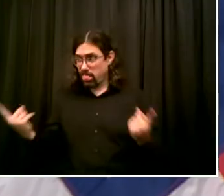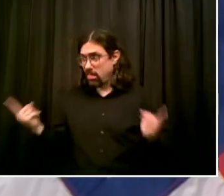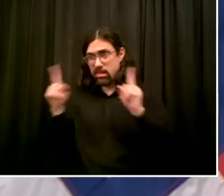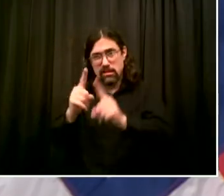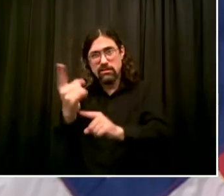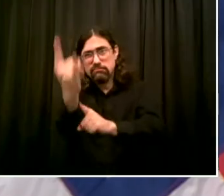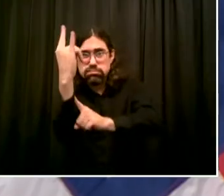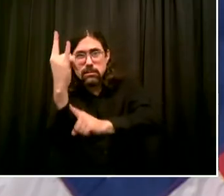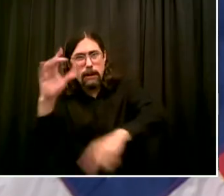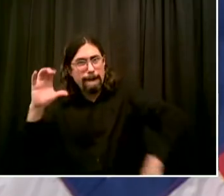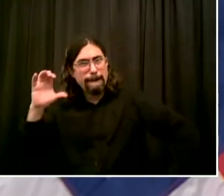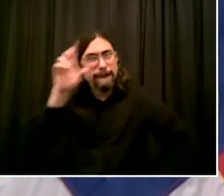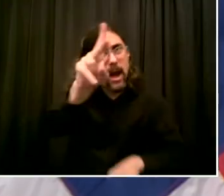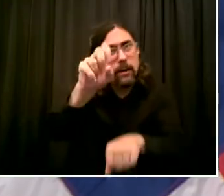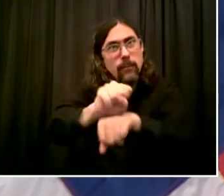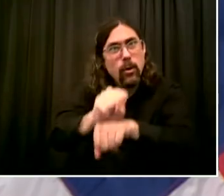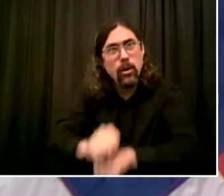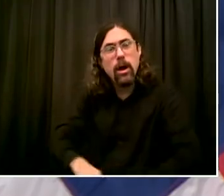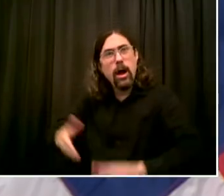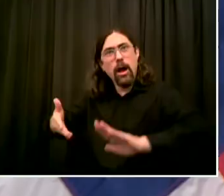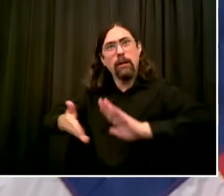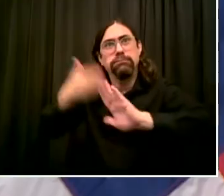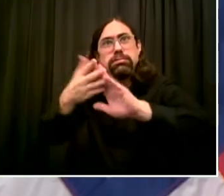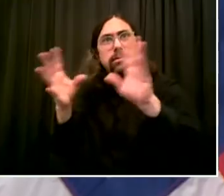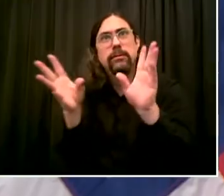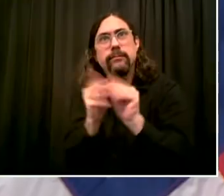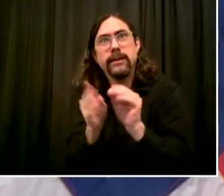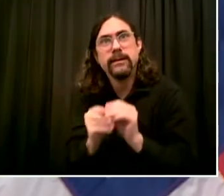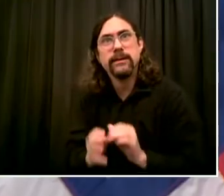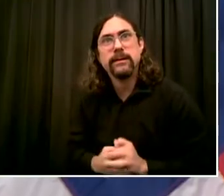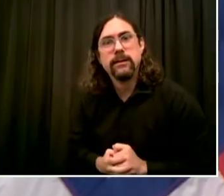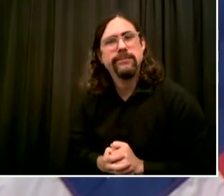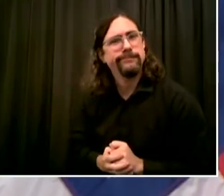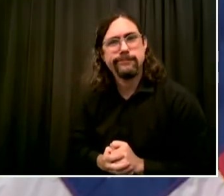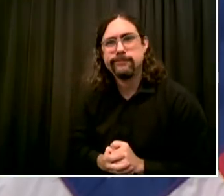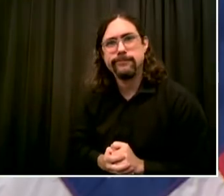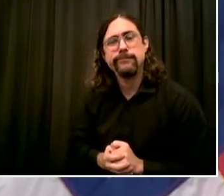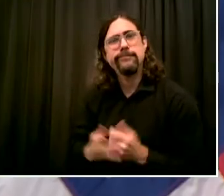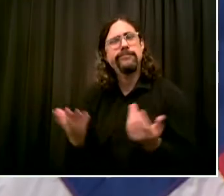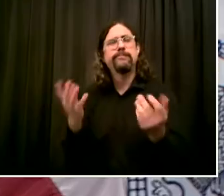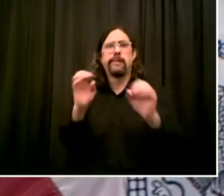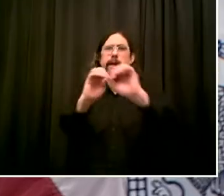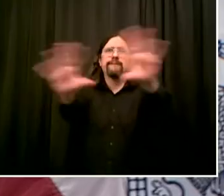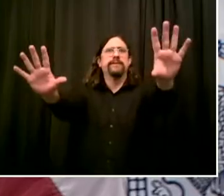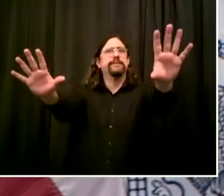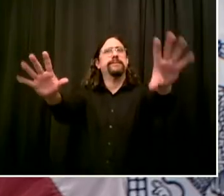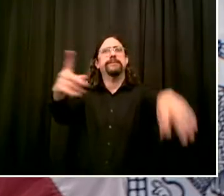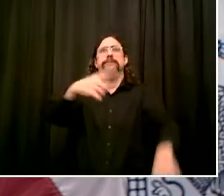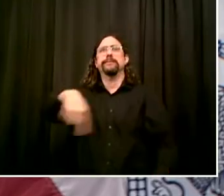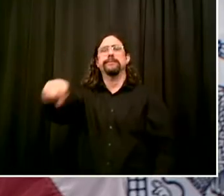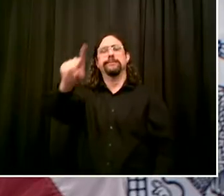HOW TO KEEP NEW YORKERS SAFE . THAT IS WHAT I WI PLLULL OUT OF THAT INCIDENT . OBVIOUSLY WE